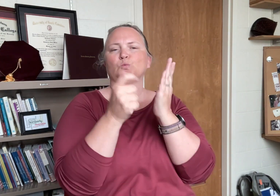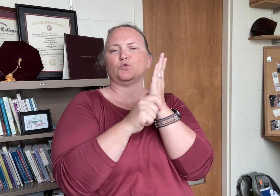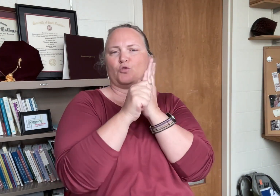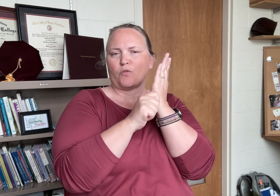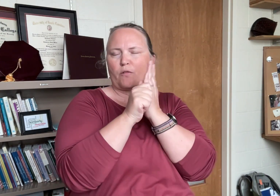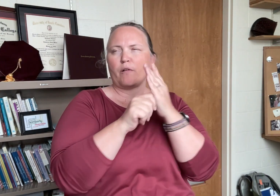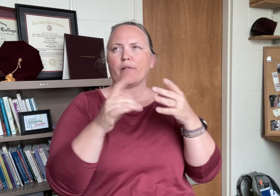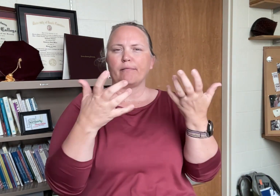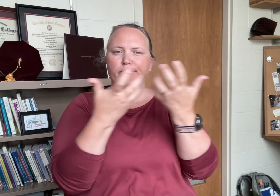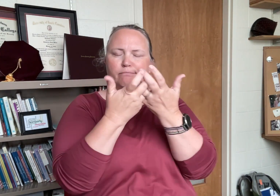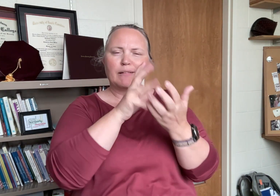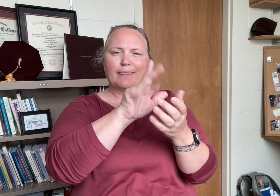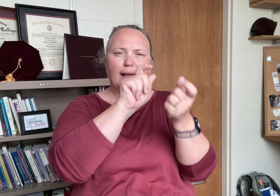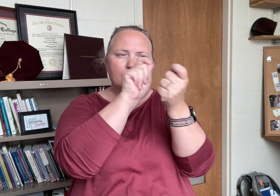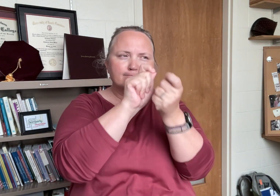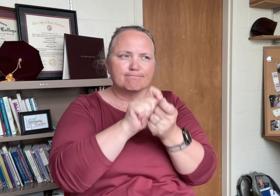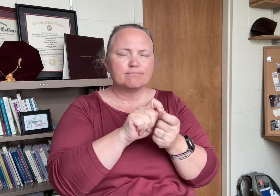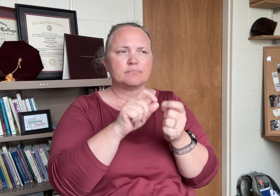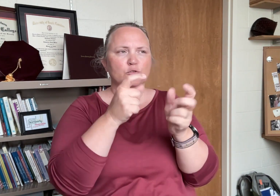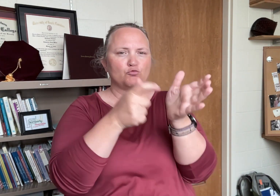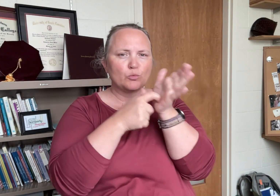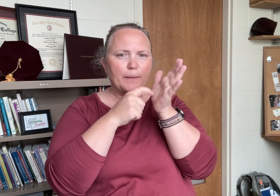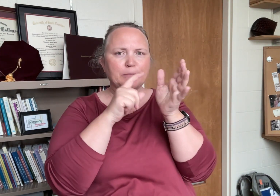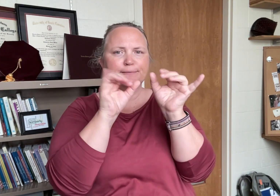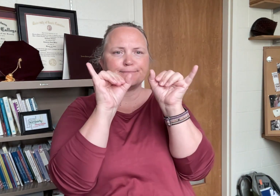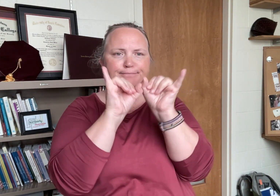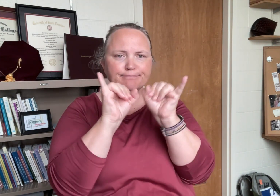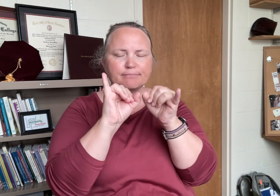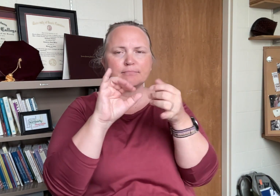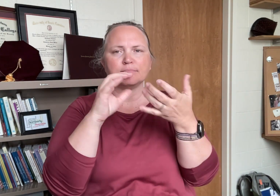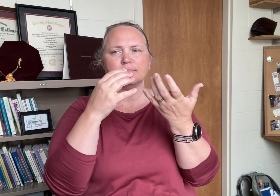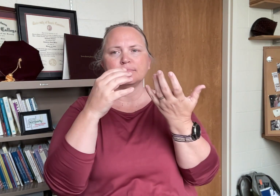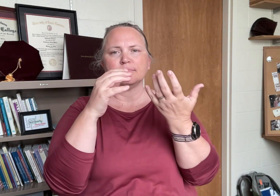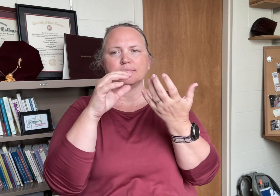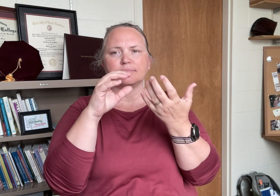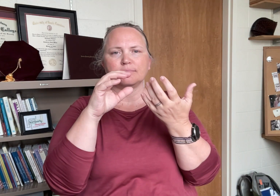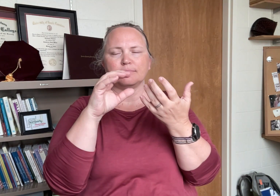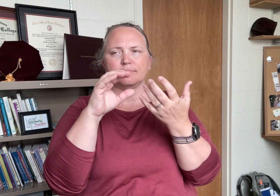and send it, make those changes for the margins and style and so forth.